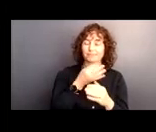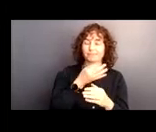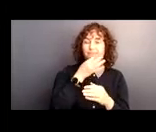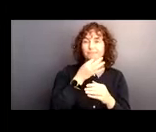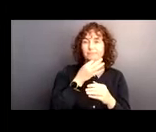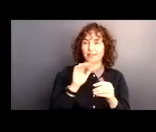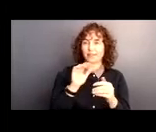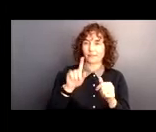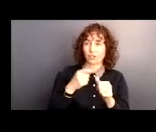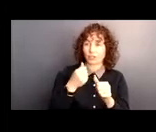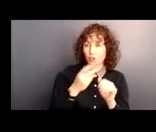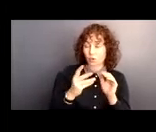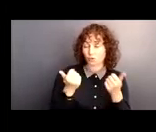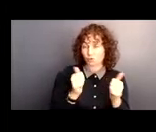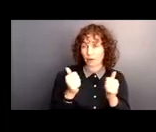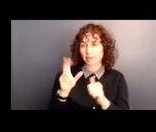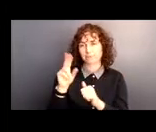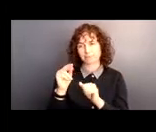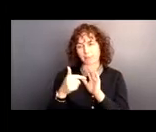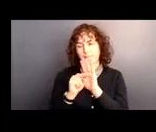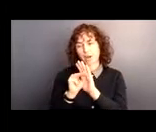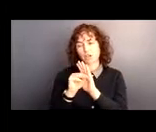Model your expectation and reward small improvements.